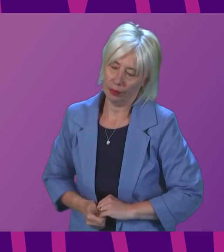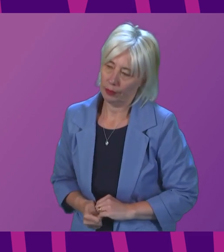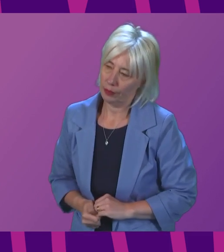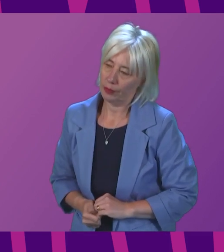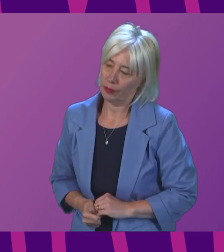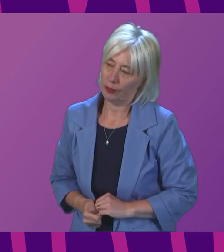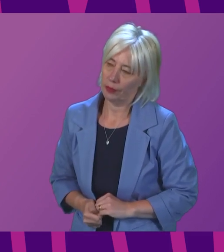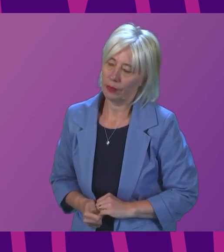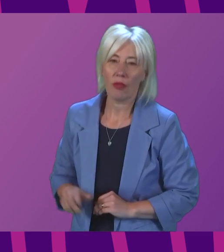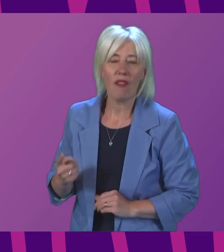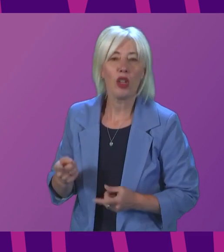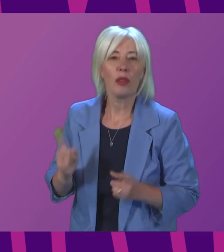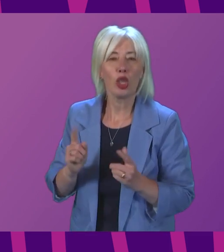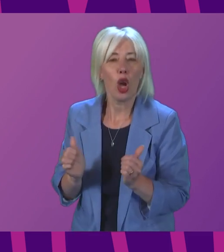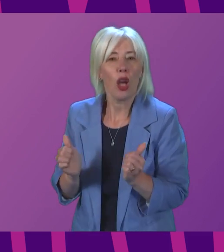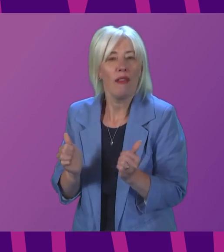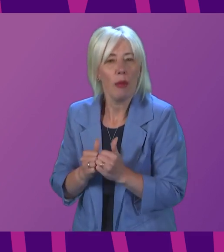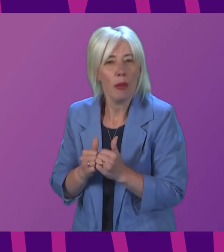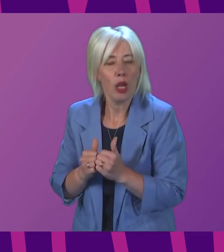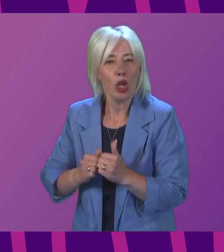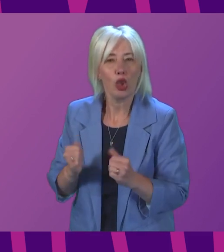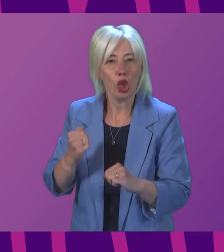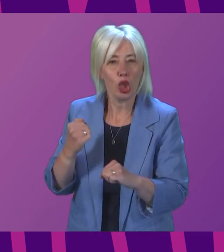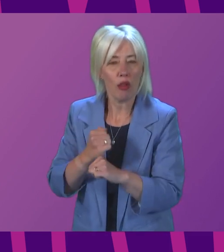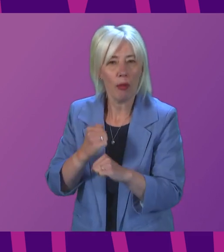Can the First Minister confirm what action the Scottish Government is taking to ensure